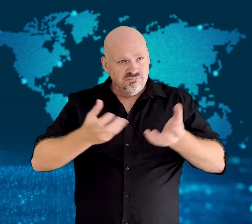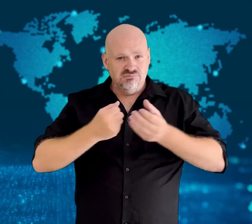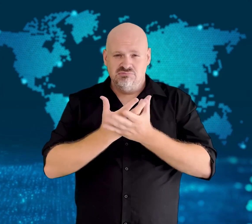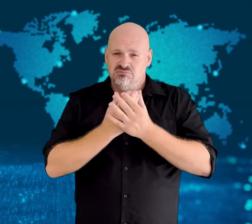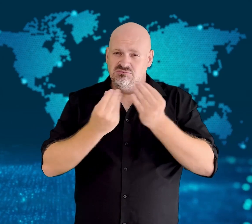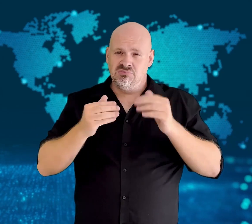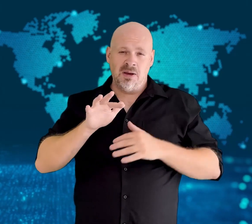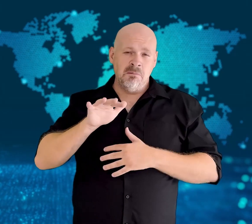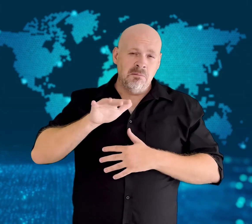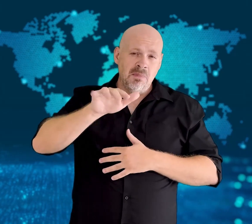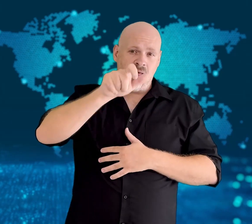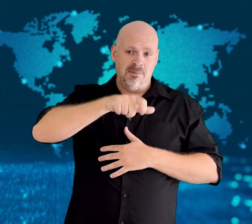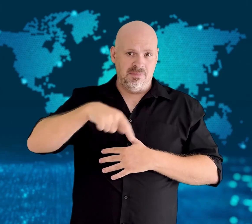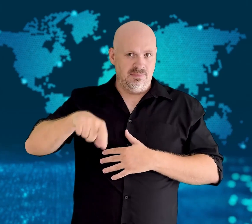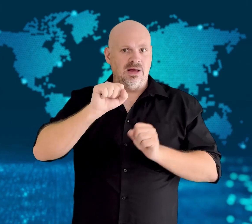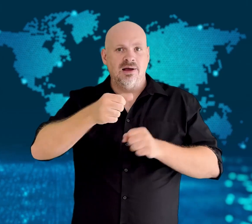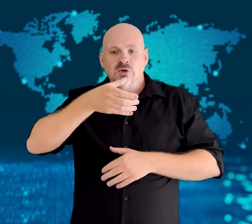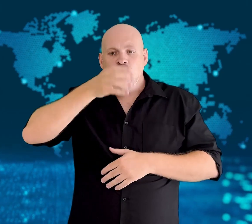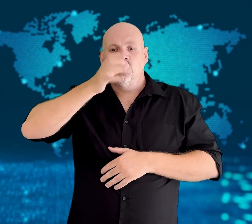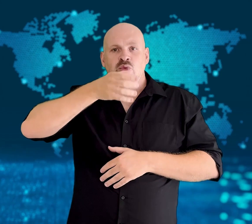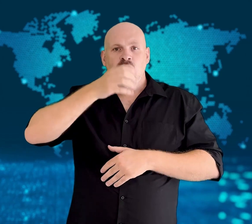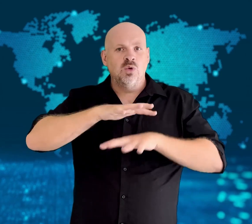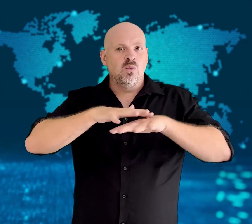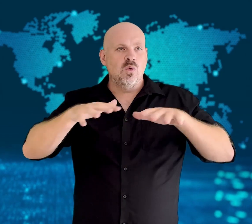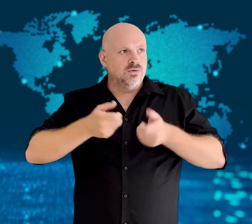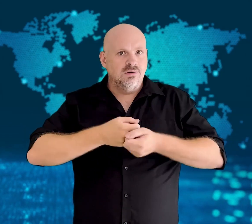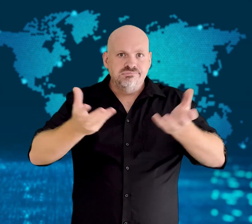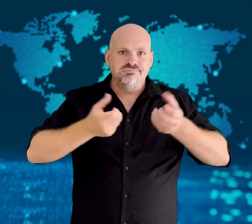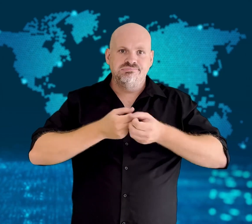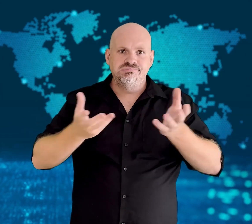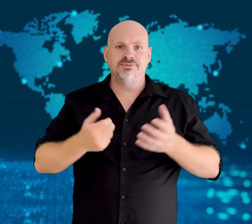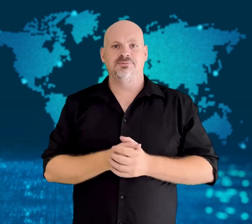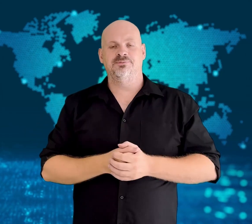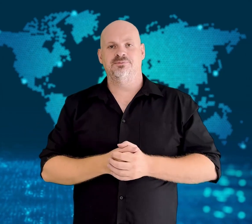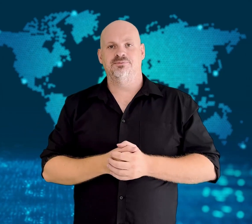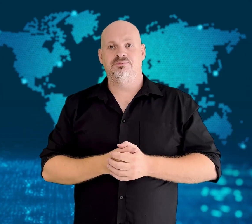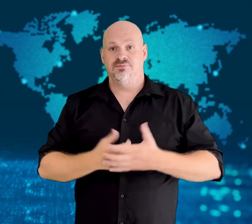It is also the source of drinking water for millions of people.